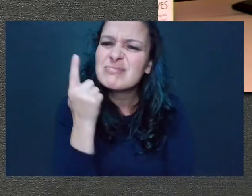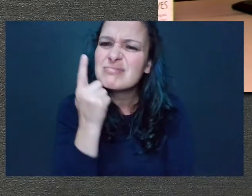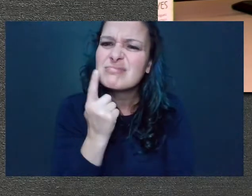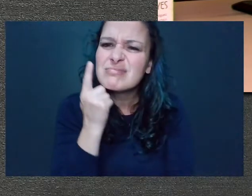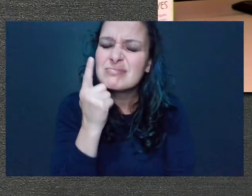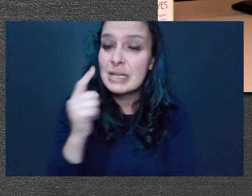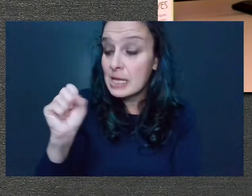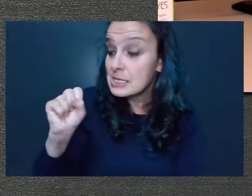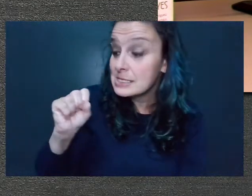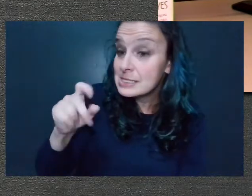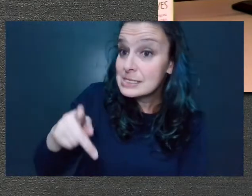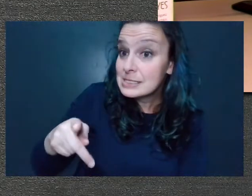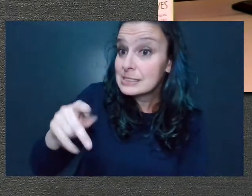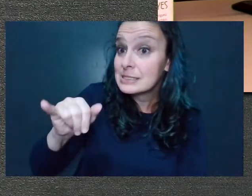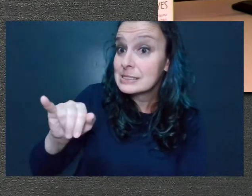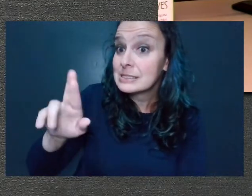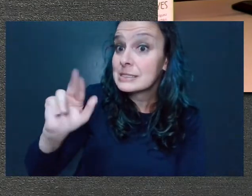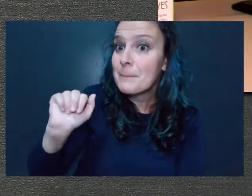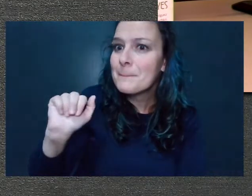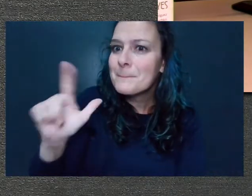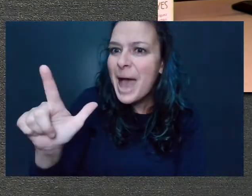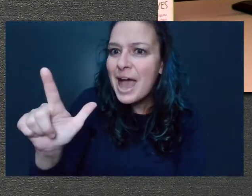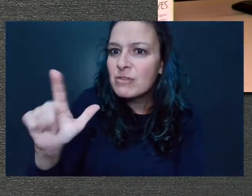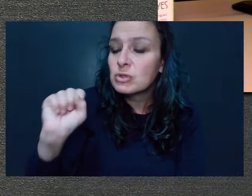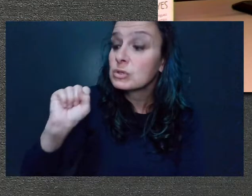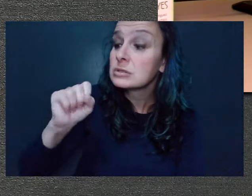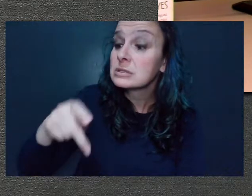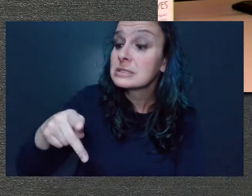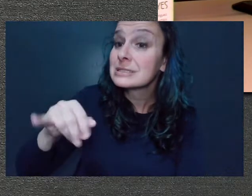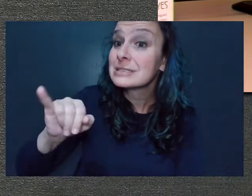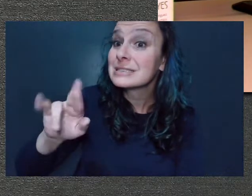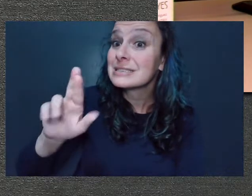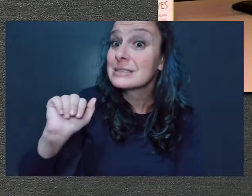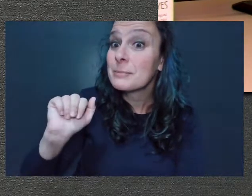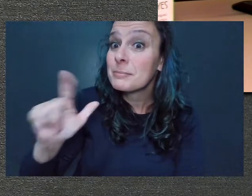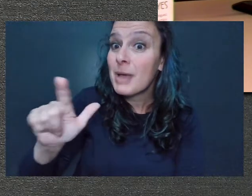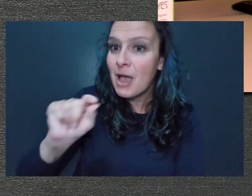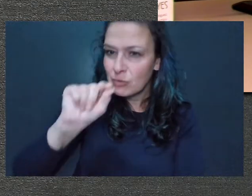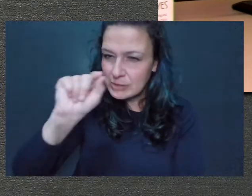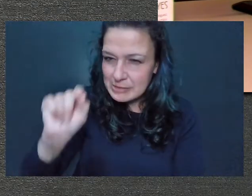That's like a spiral line. Can you say spiral? Spiral.